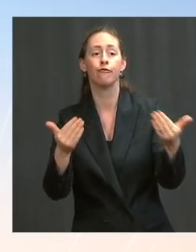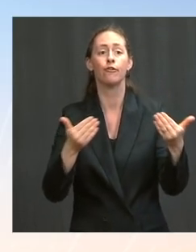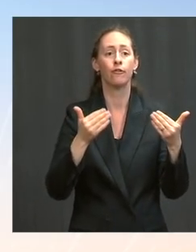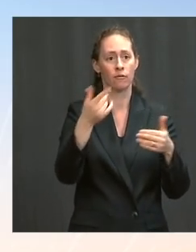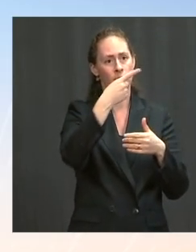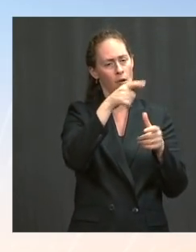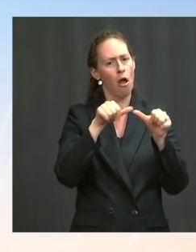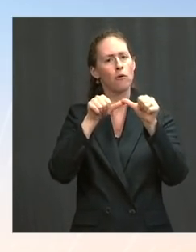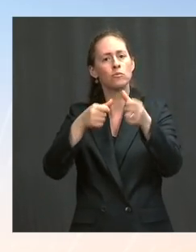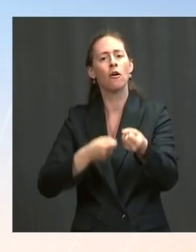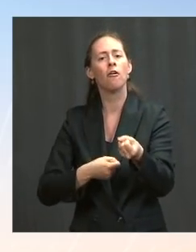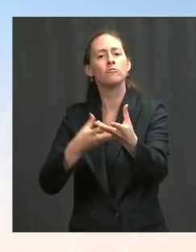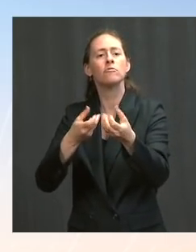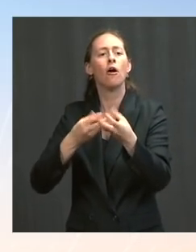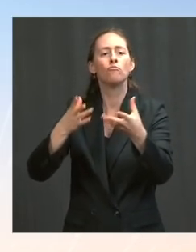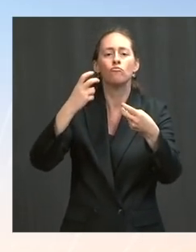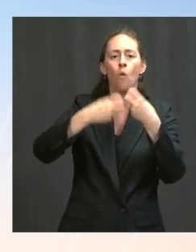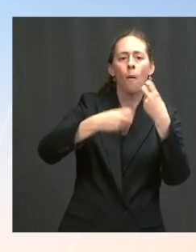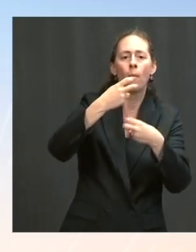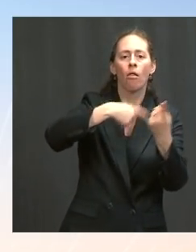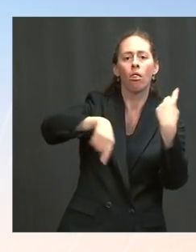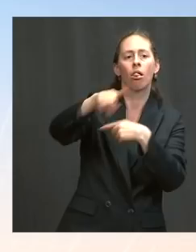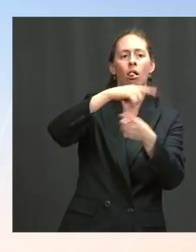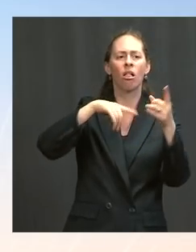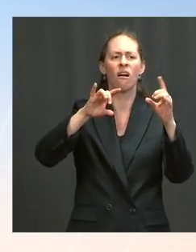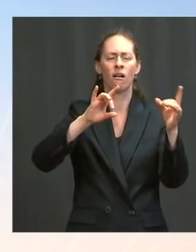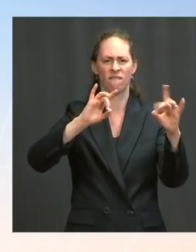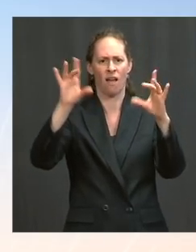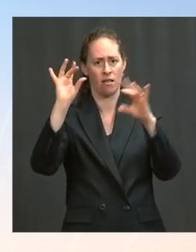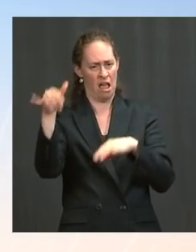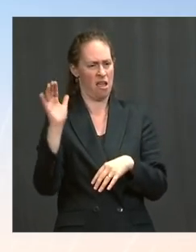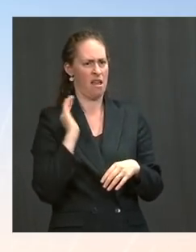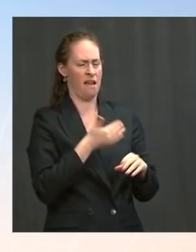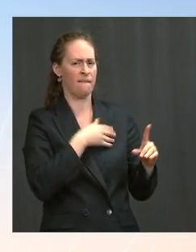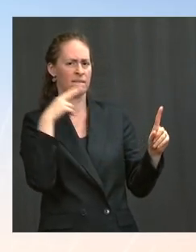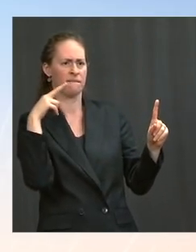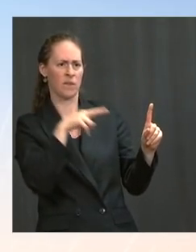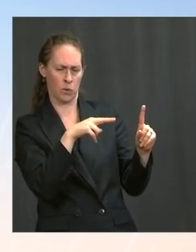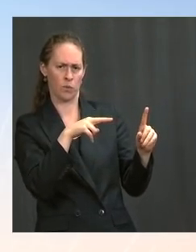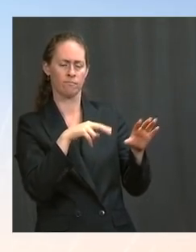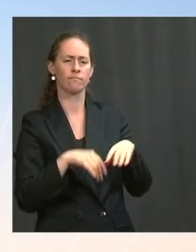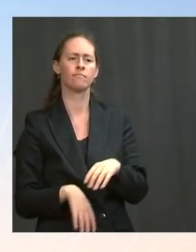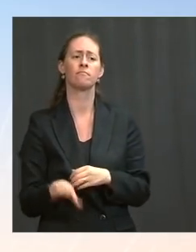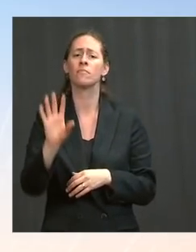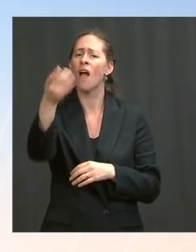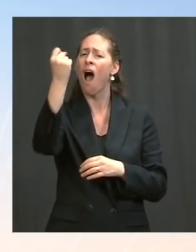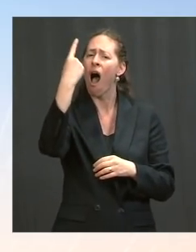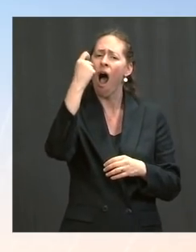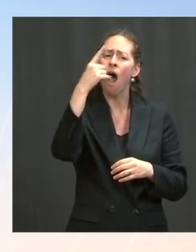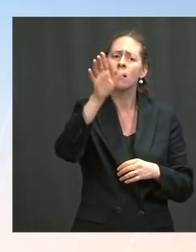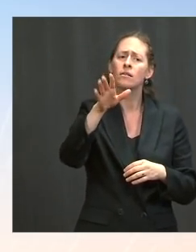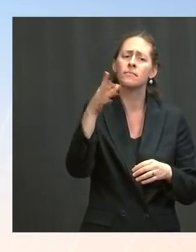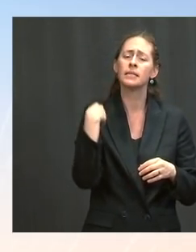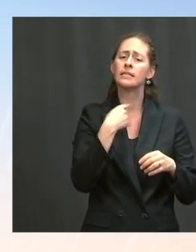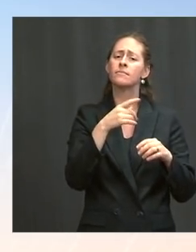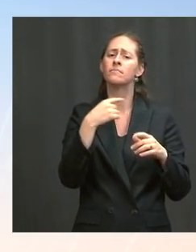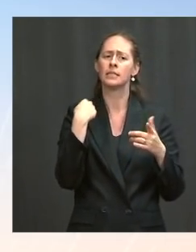extremely problematic behavior, in our view. At the same time, we feel that we're moving forward, and look --